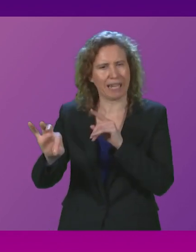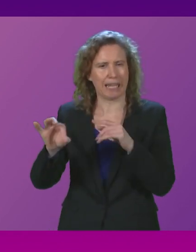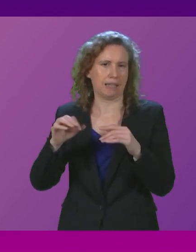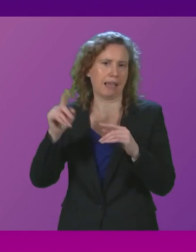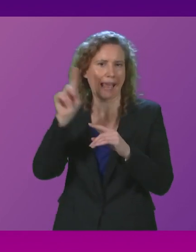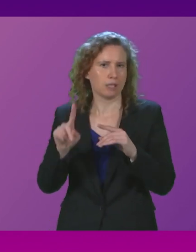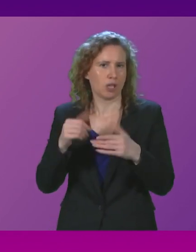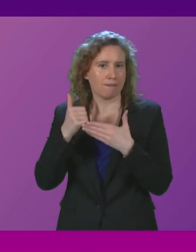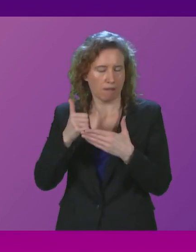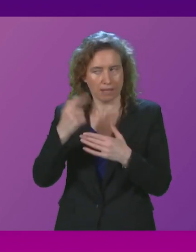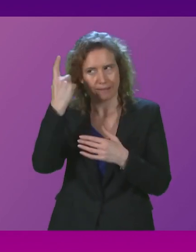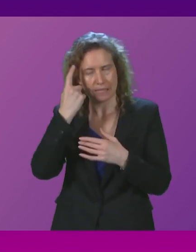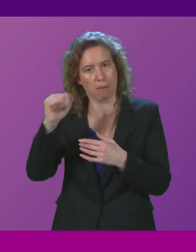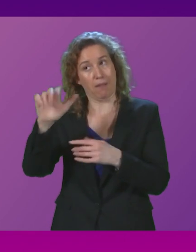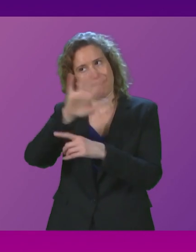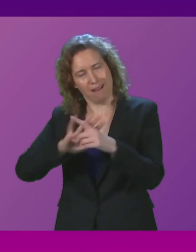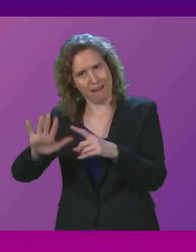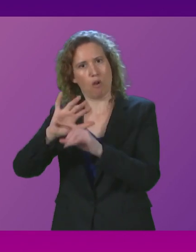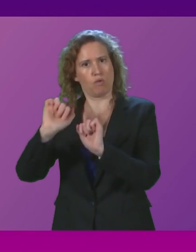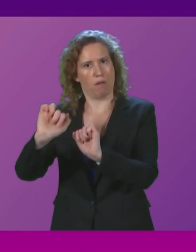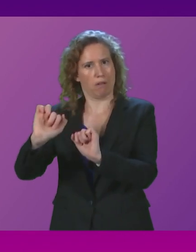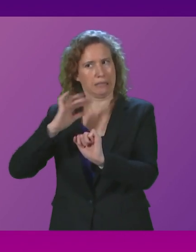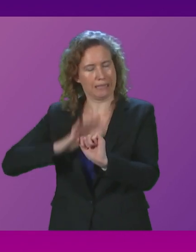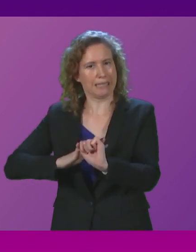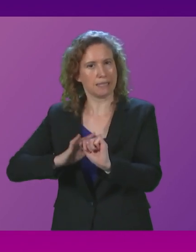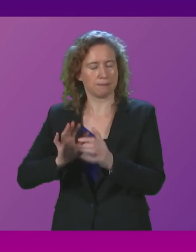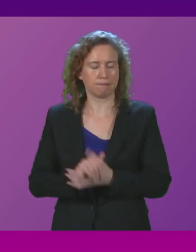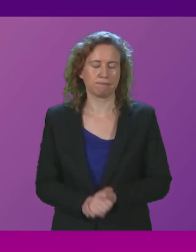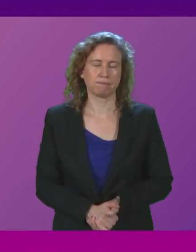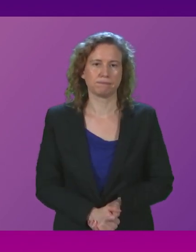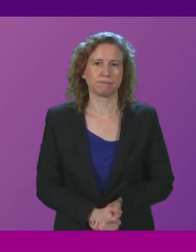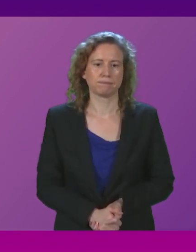circumstances and the varying energy demands of properties across the country.